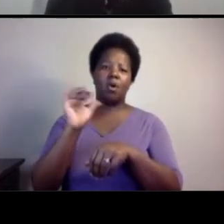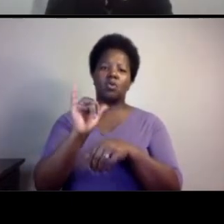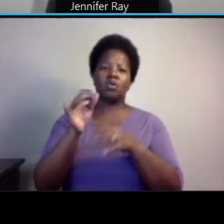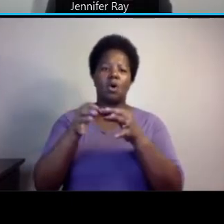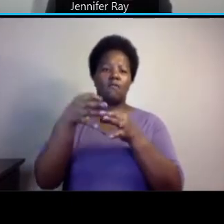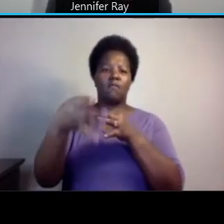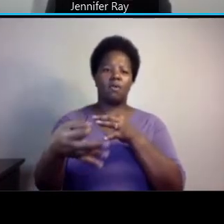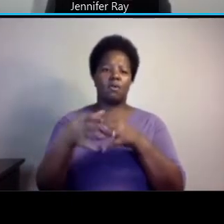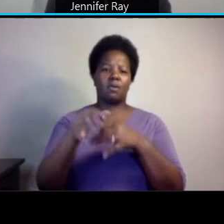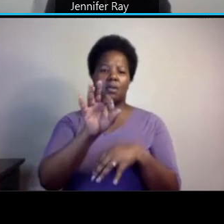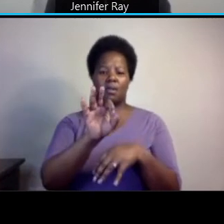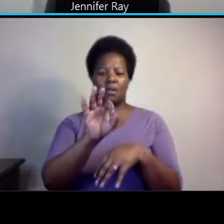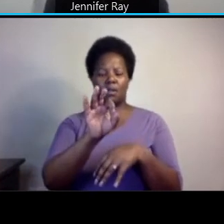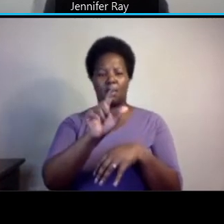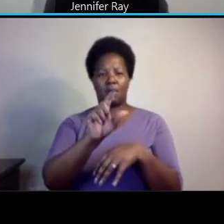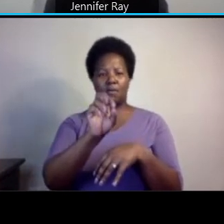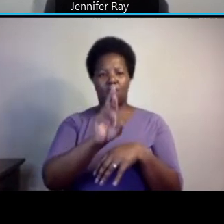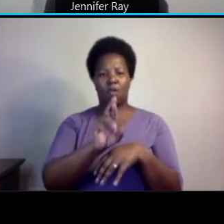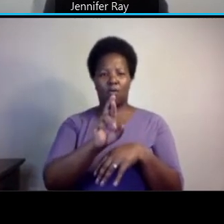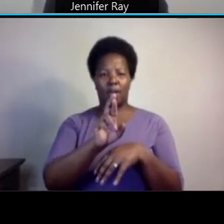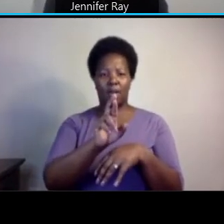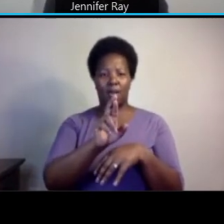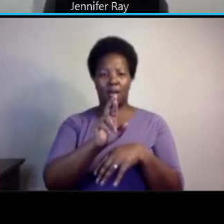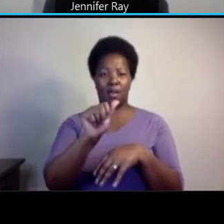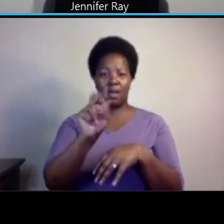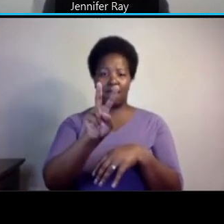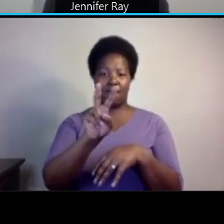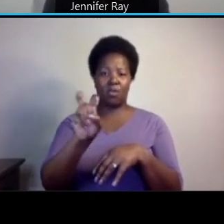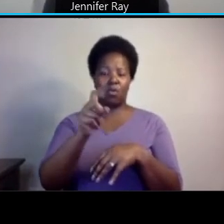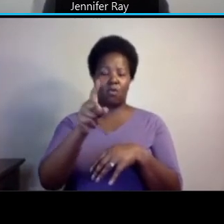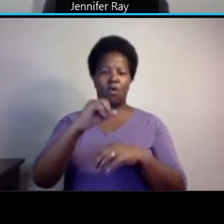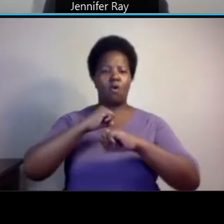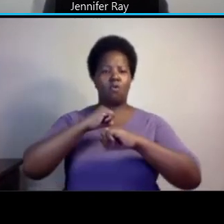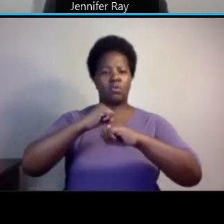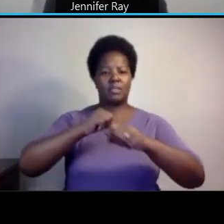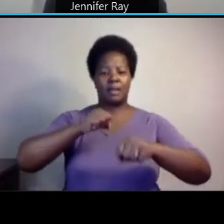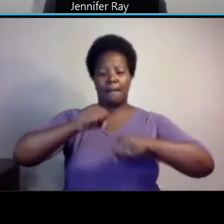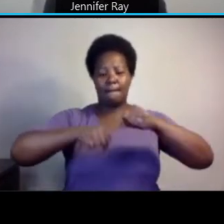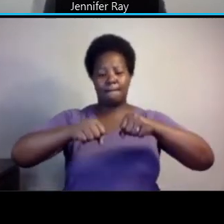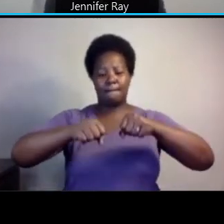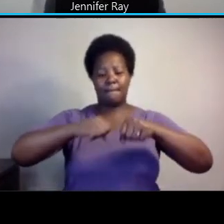protected bike lanes passed first to neckington stating that there are zero connections west of